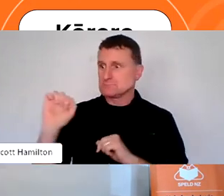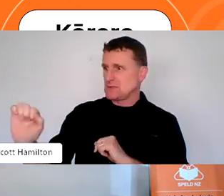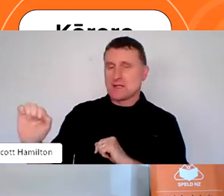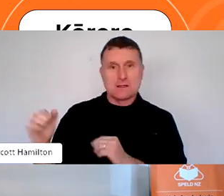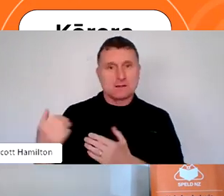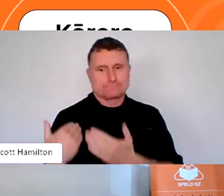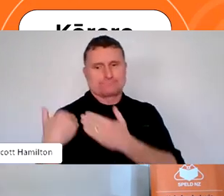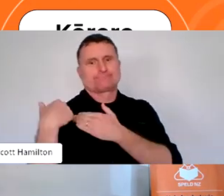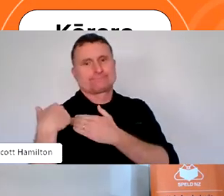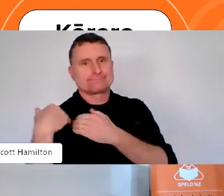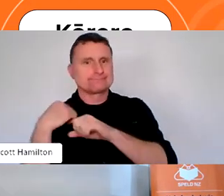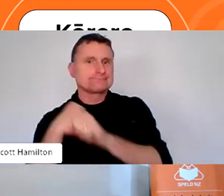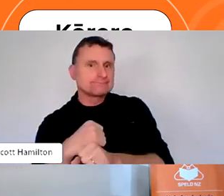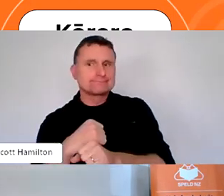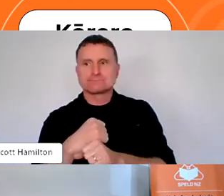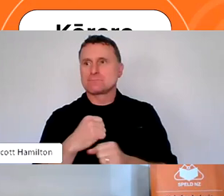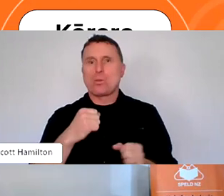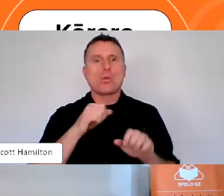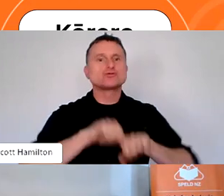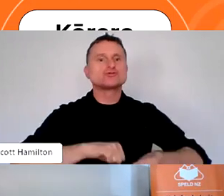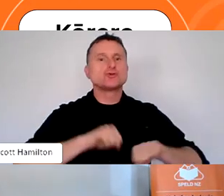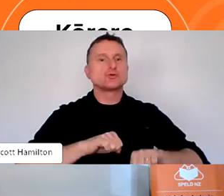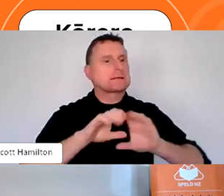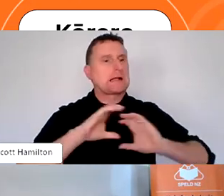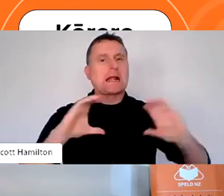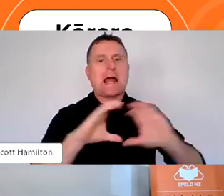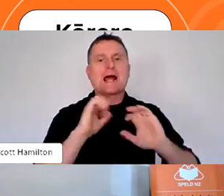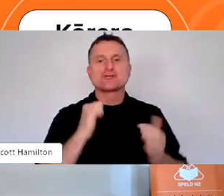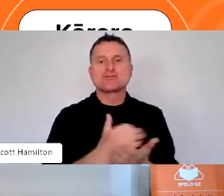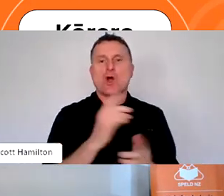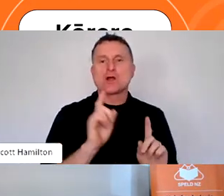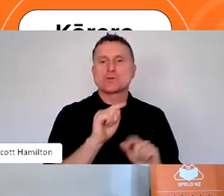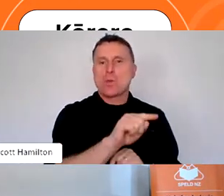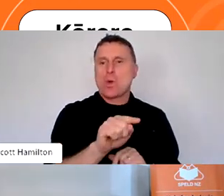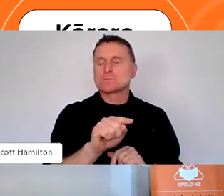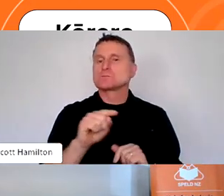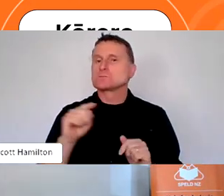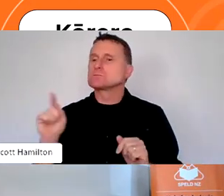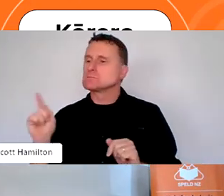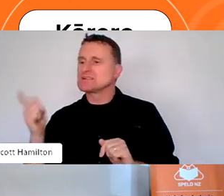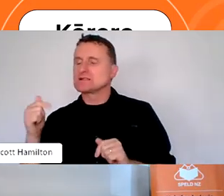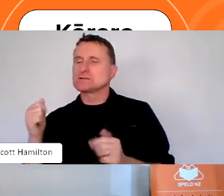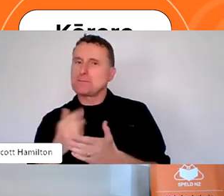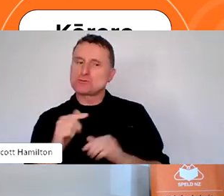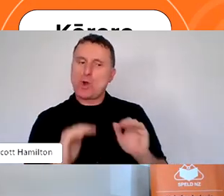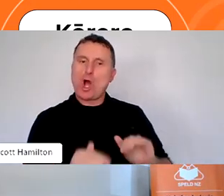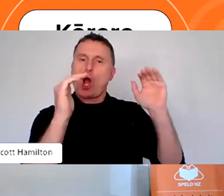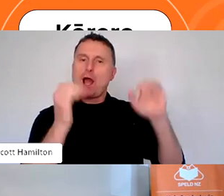of the students in their classes, ensuring that they have high expectations of those students, but also high expectations of themselves and